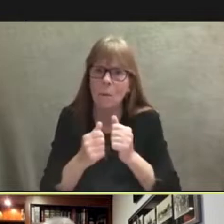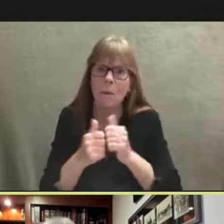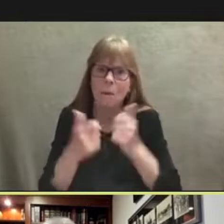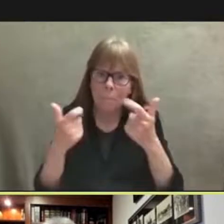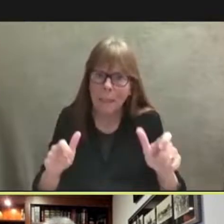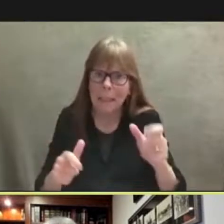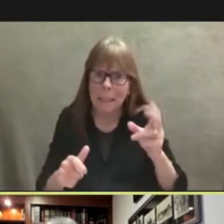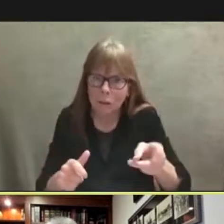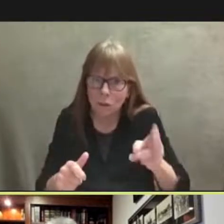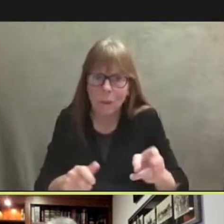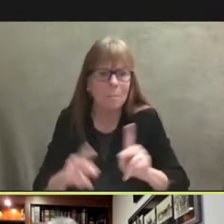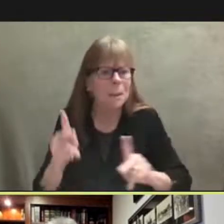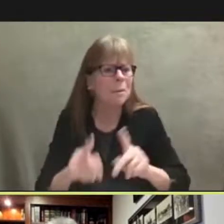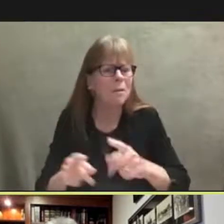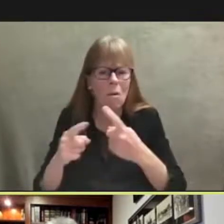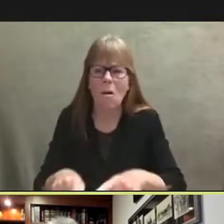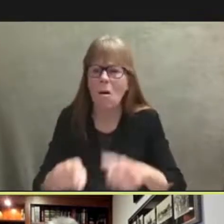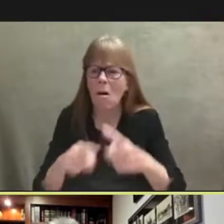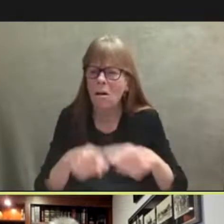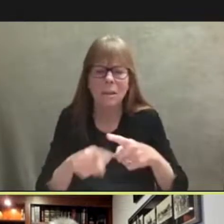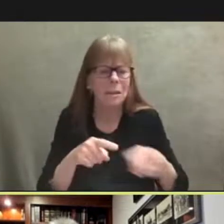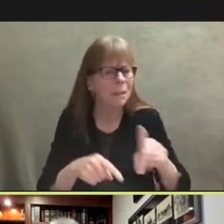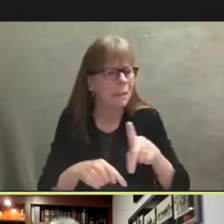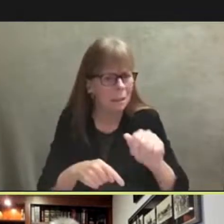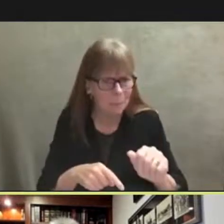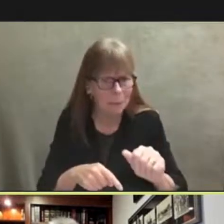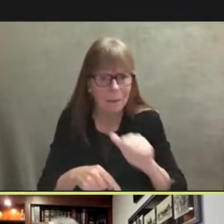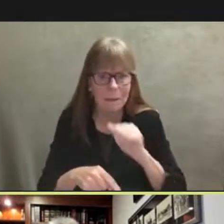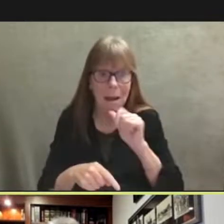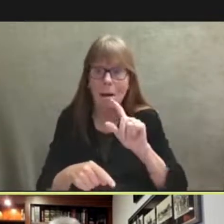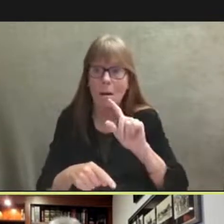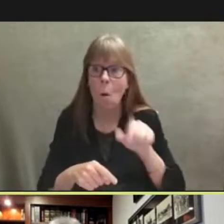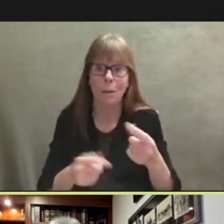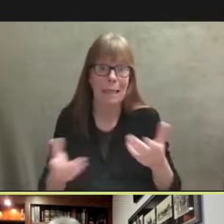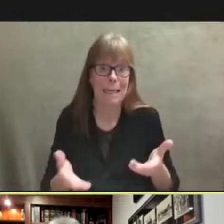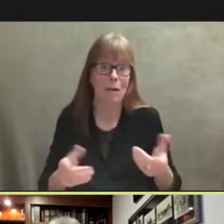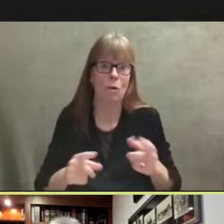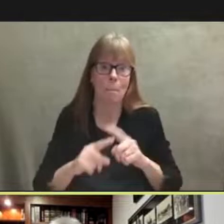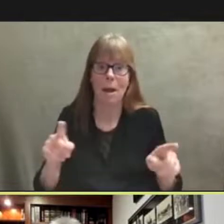with all categories of disabilities, not only in this country but in our territories as well.